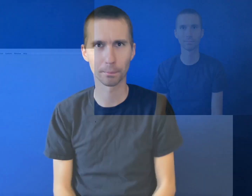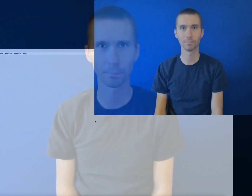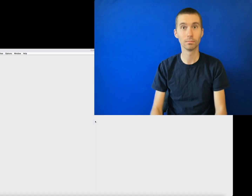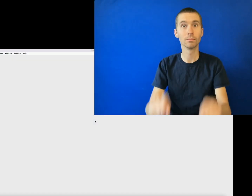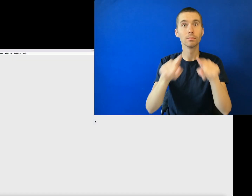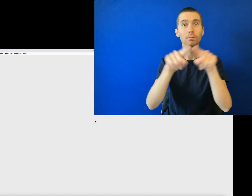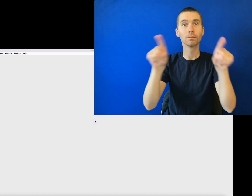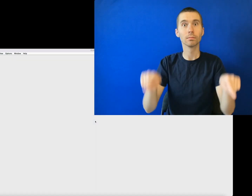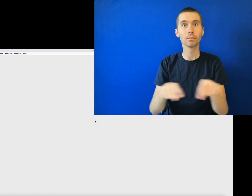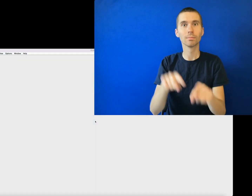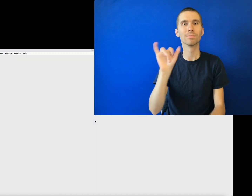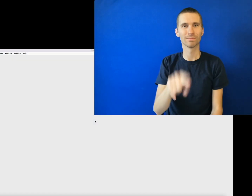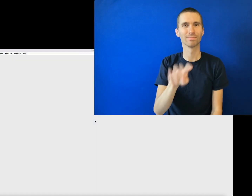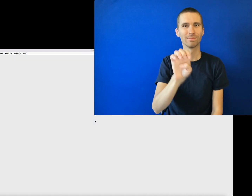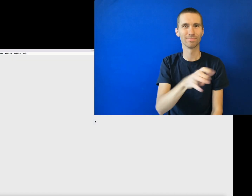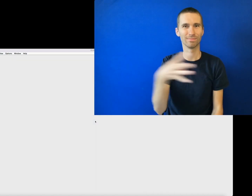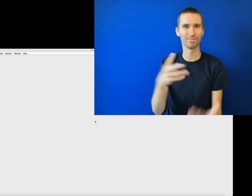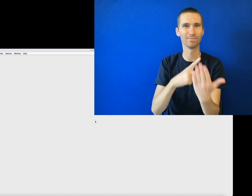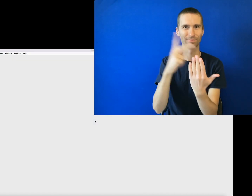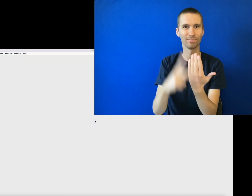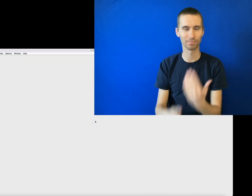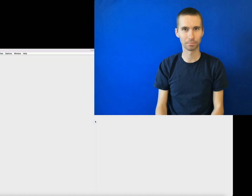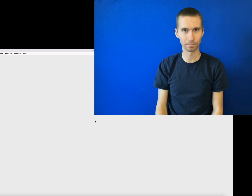This screen is the ELAN program.